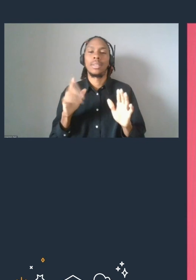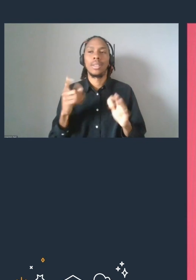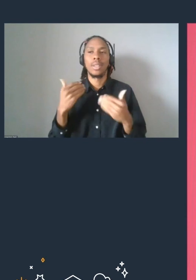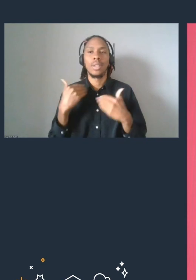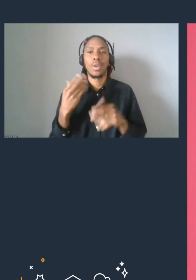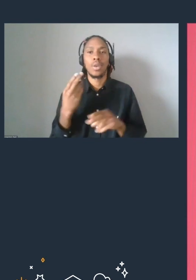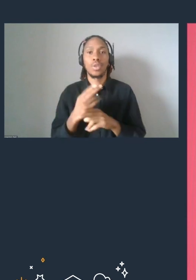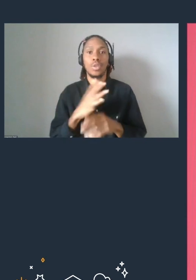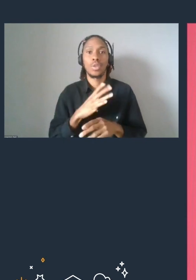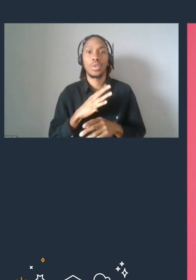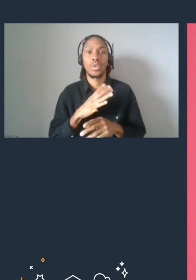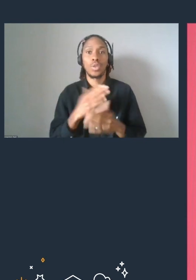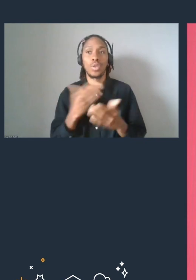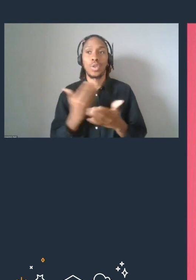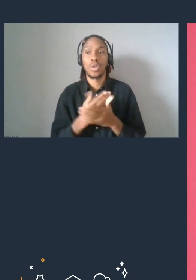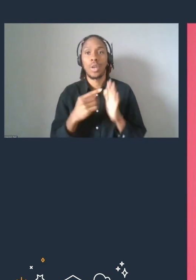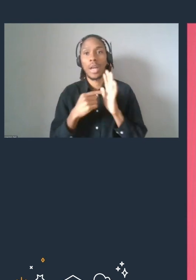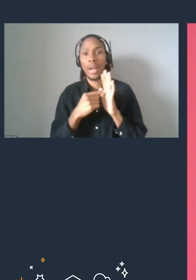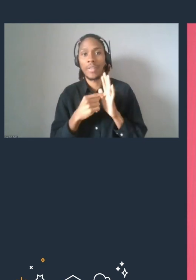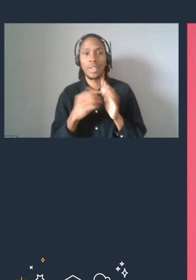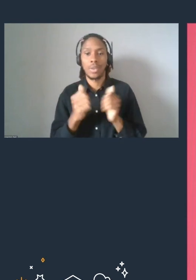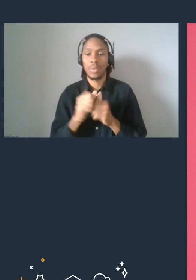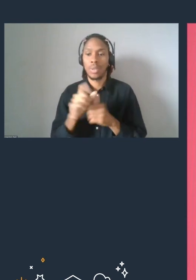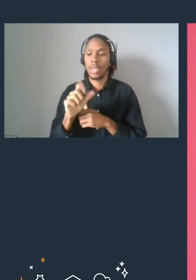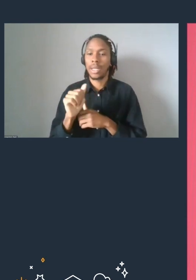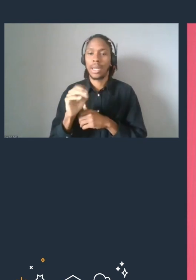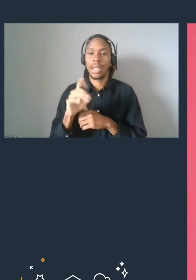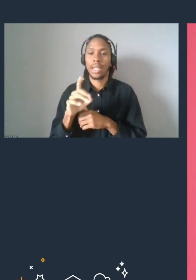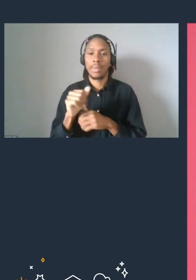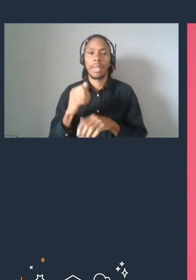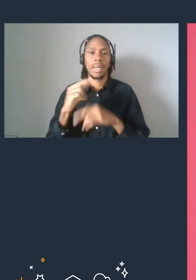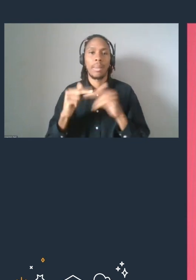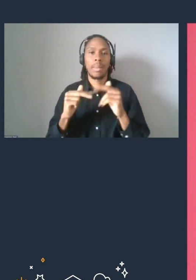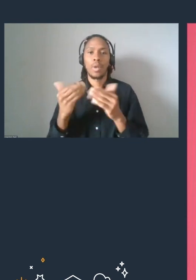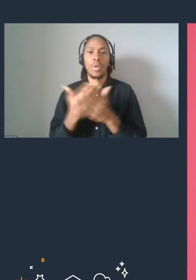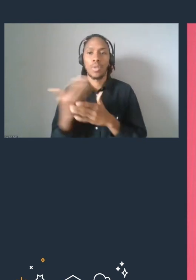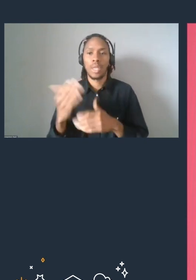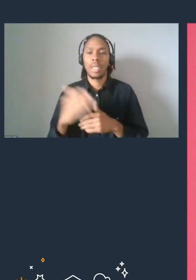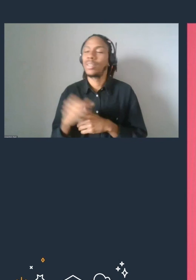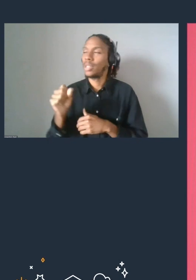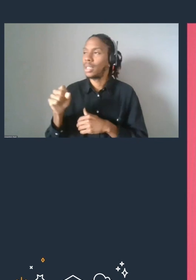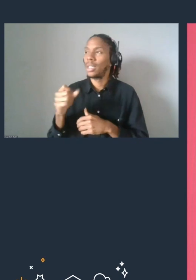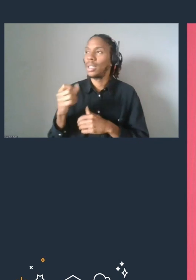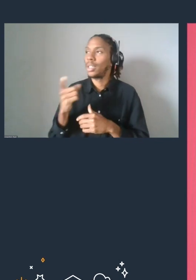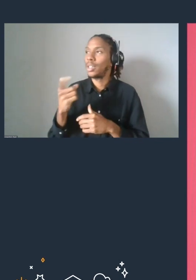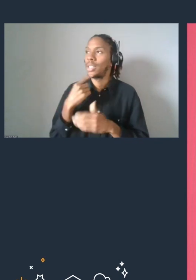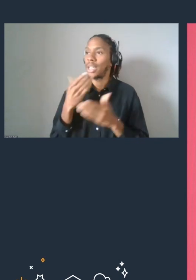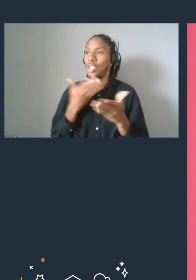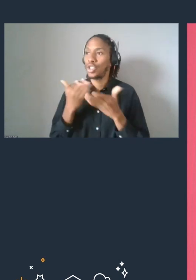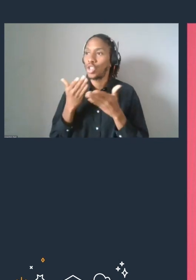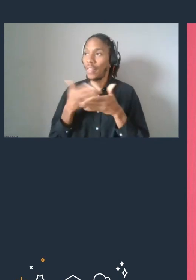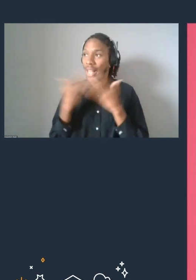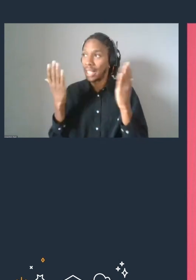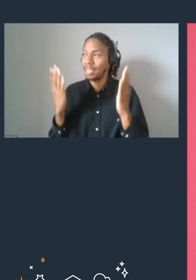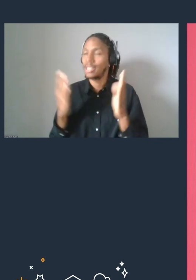and this new technology with Lambdas, and then just build new things. Yeah, yeah, anytime you say serverless, you know, you can just use tools like this